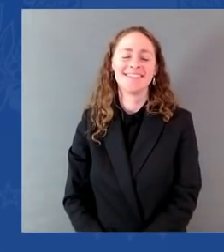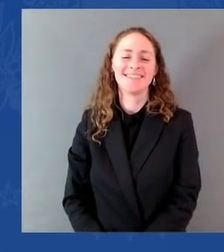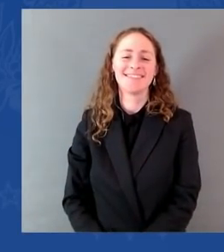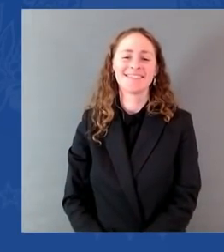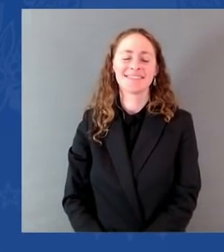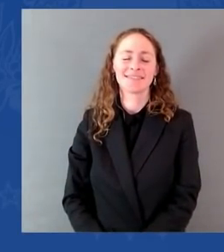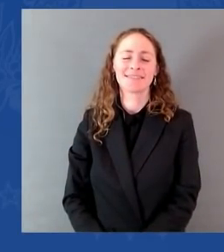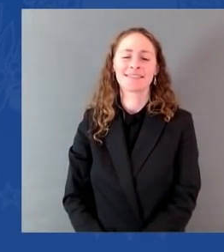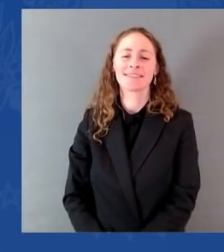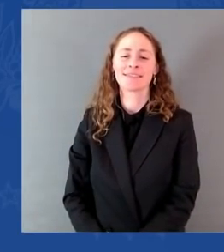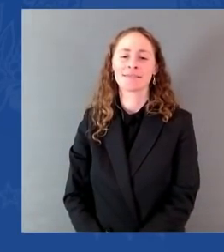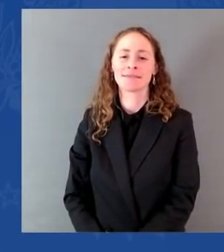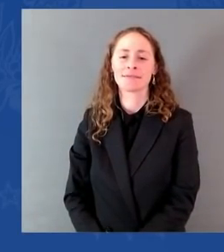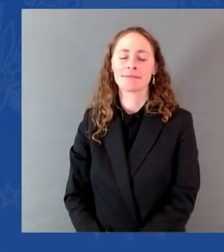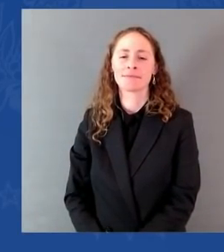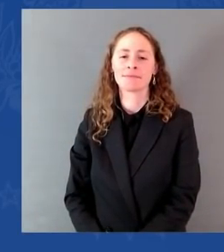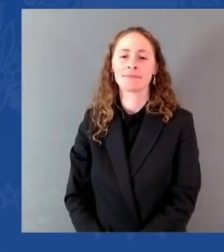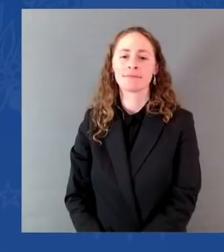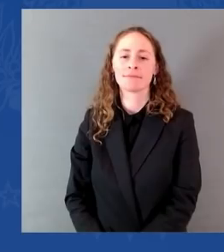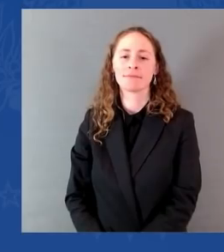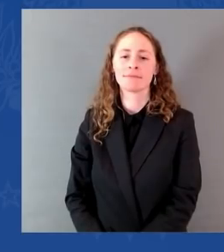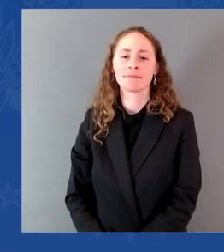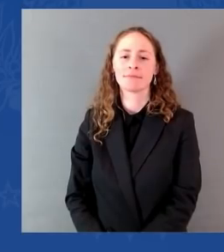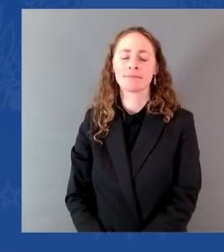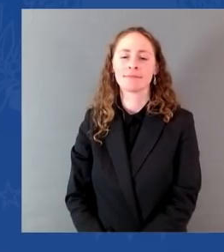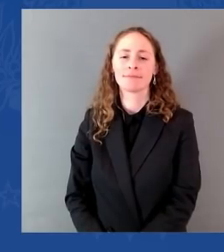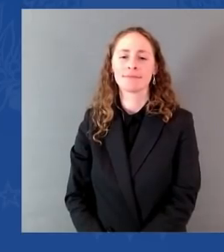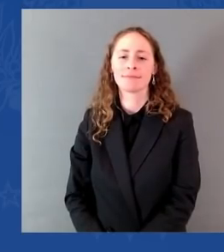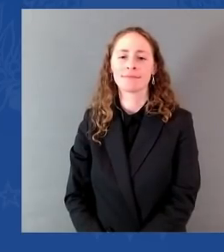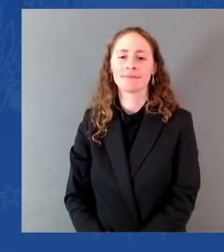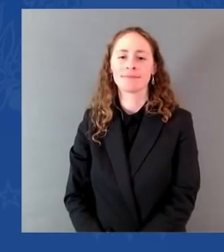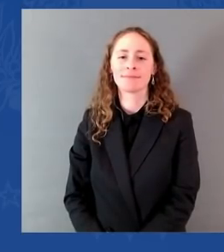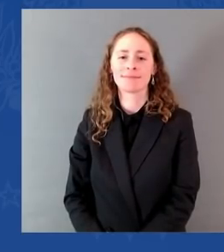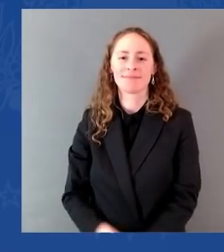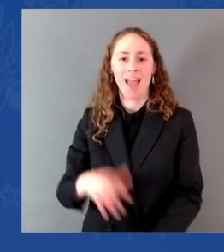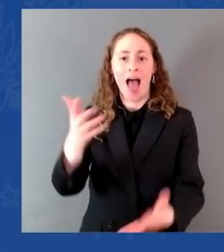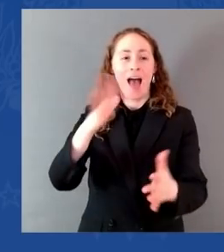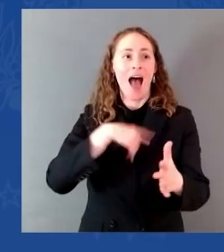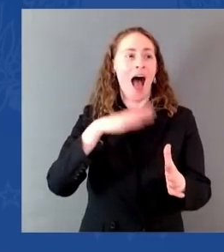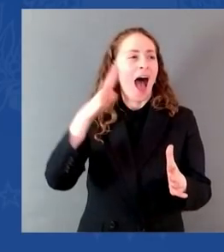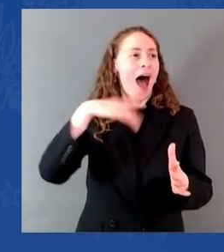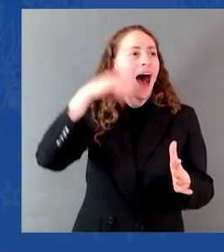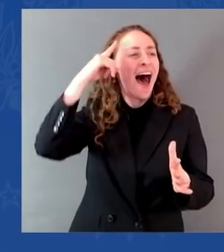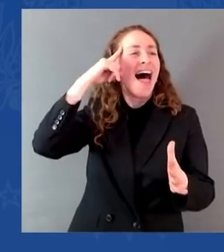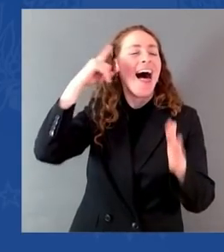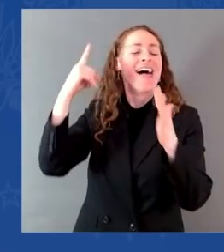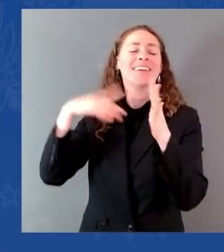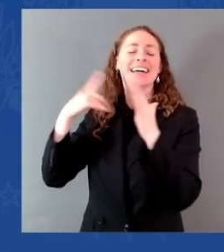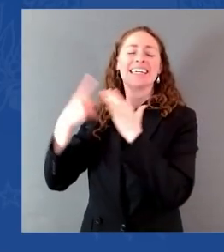anyway, it's a long story, but -- -- It means more jobs, opportunity, economic development.